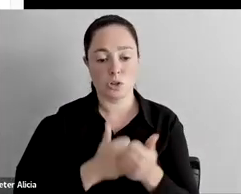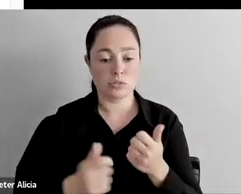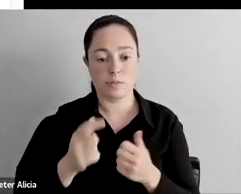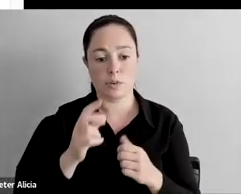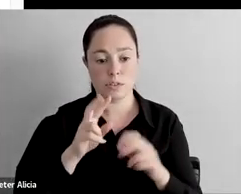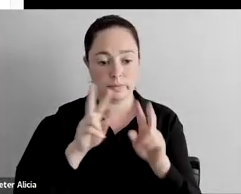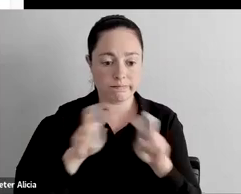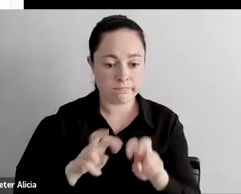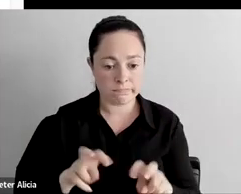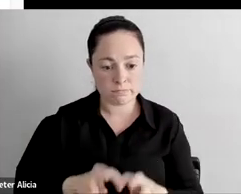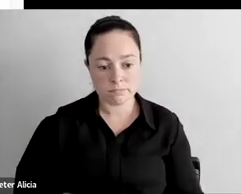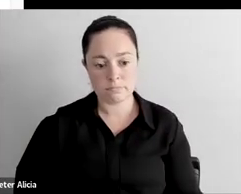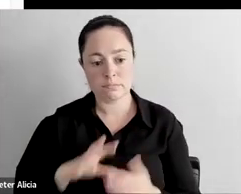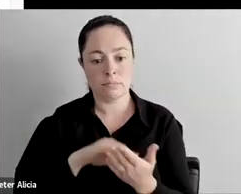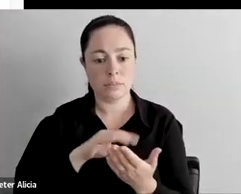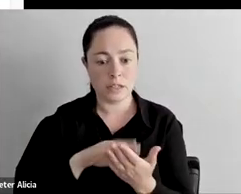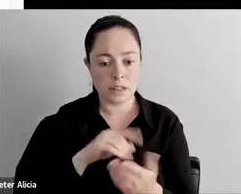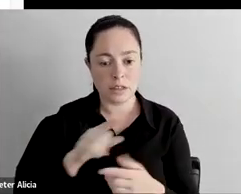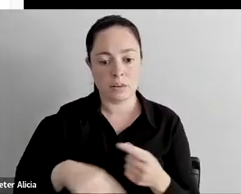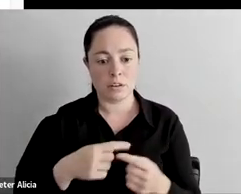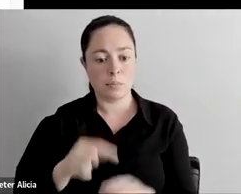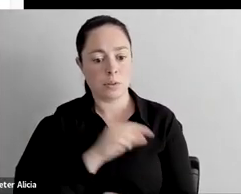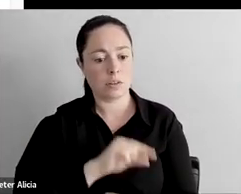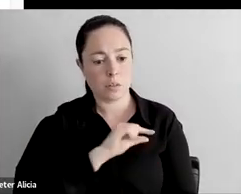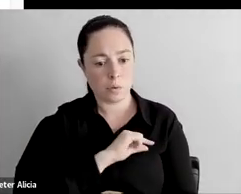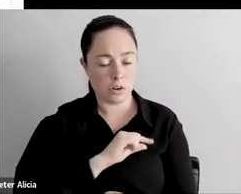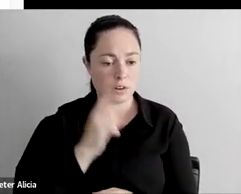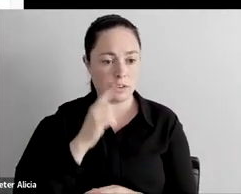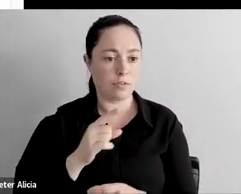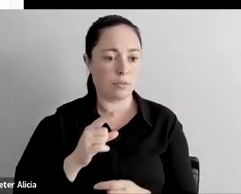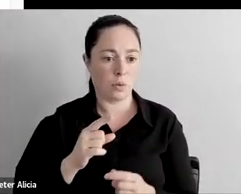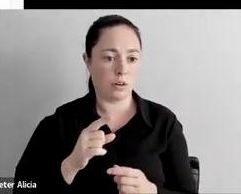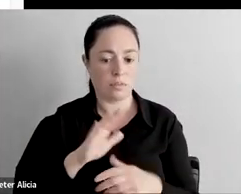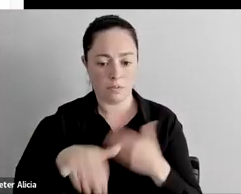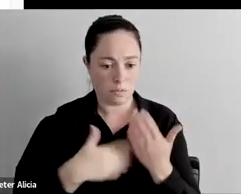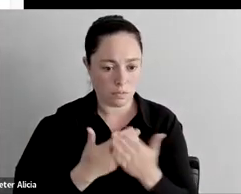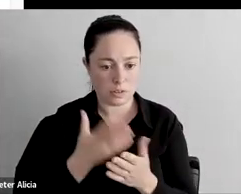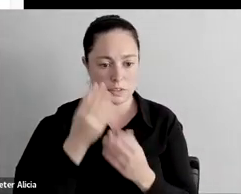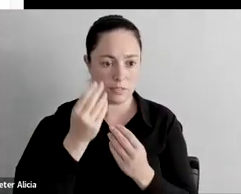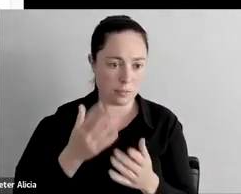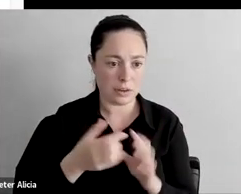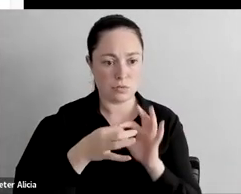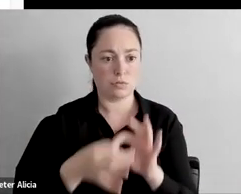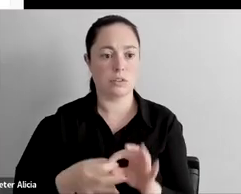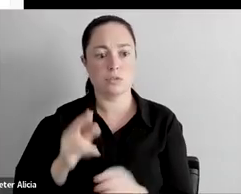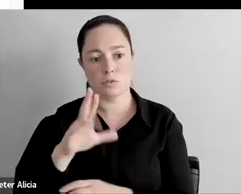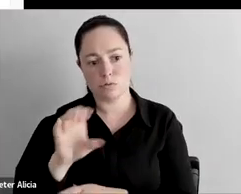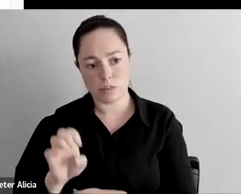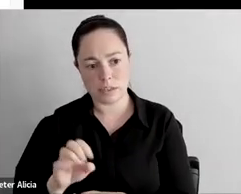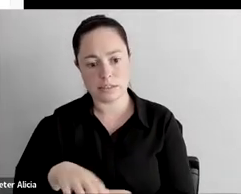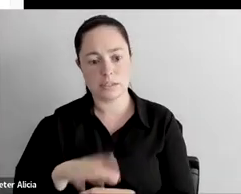dashboard and learn about the quality of race and ethnicity data in your state, which this information then can